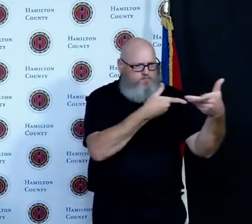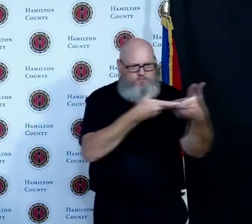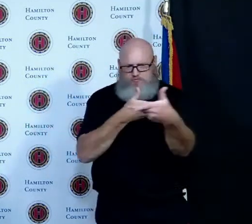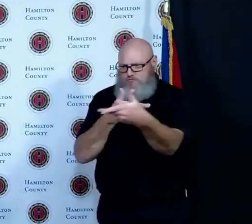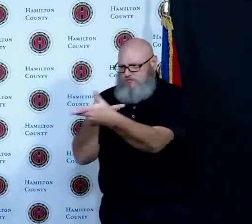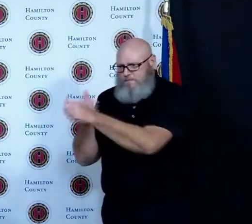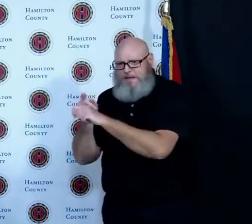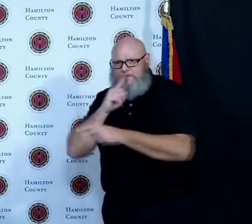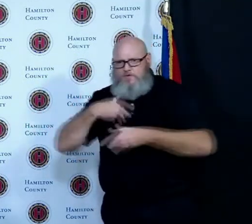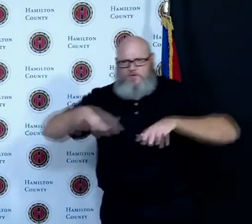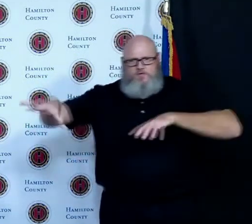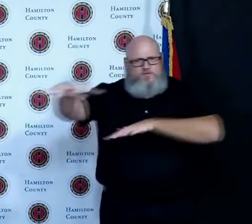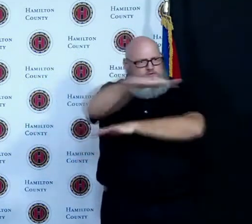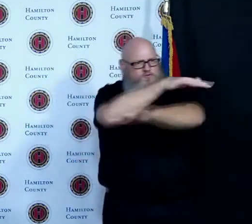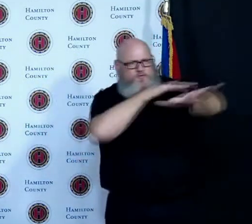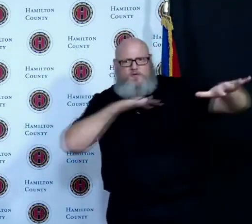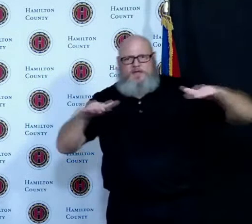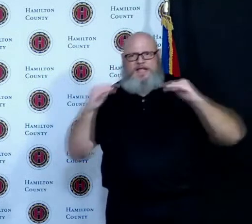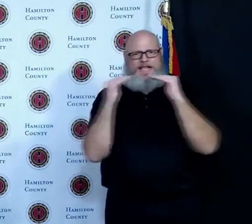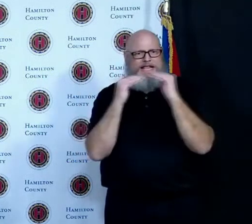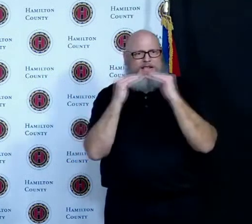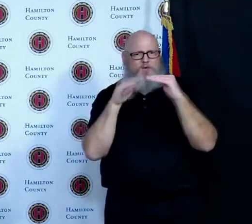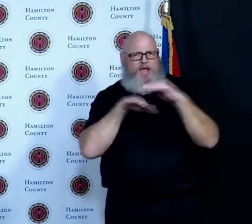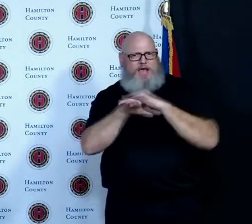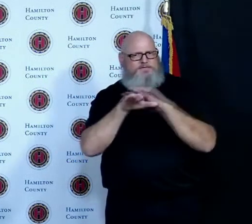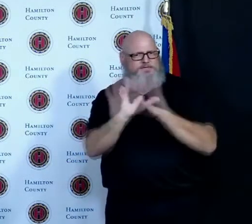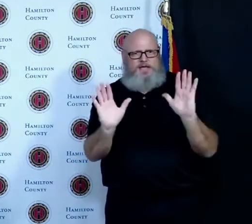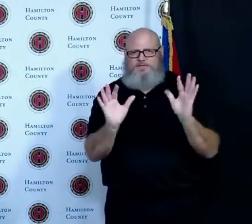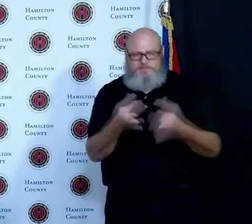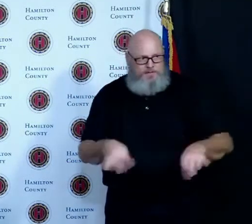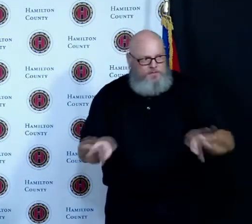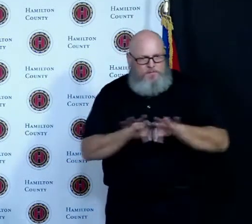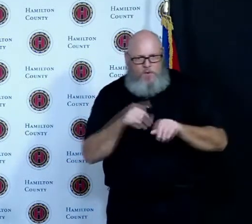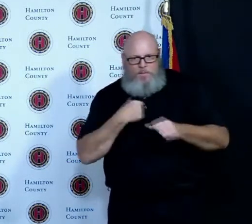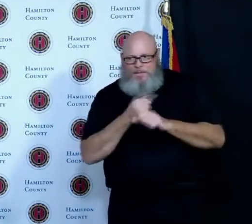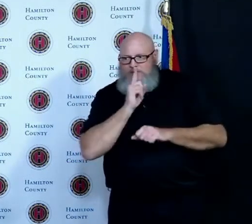partners as part of this campaign we're still learning many pieces of the state's plan I am